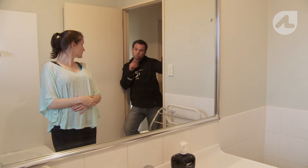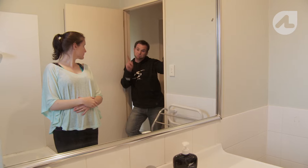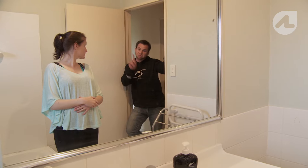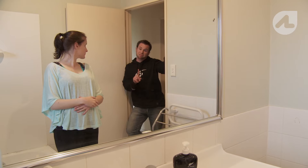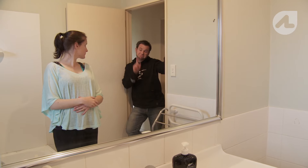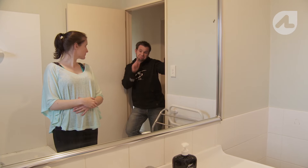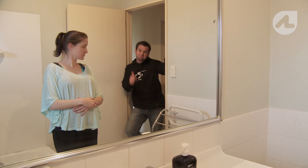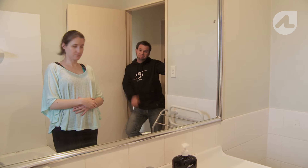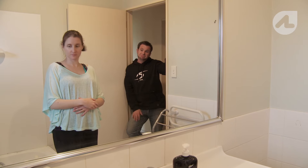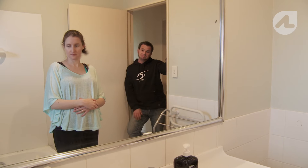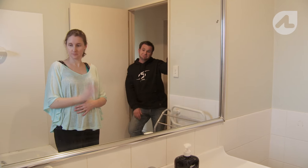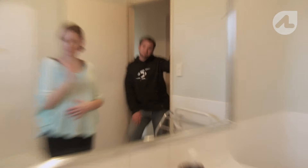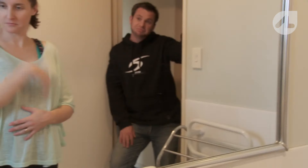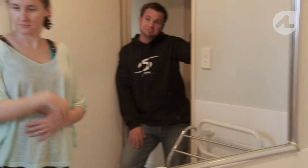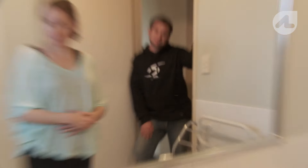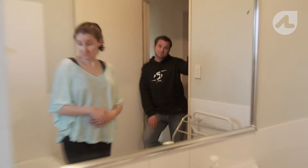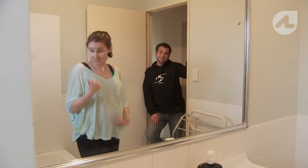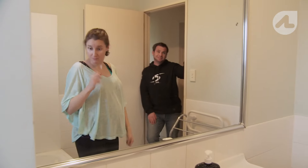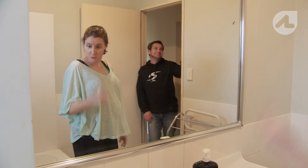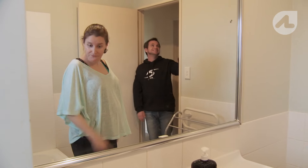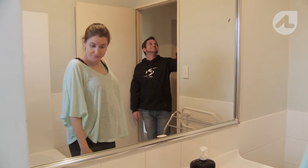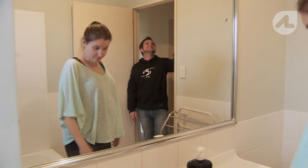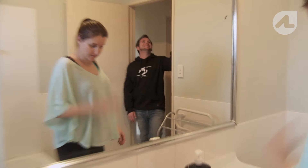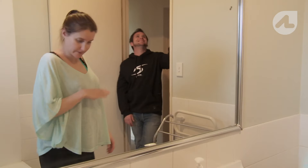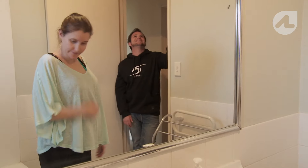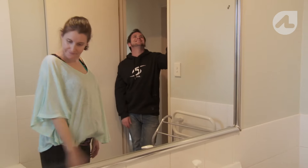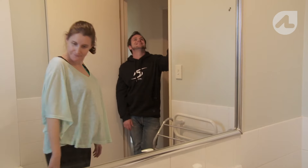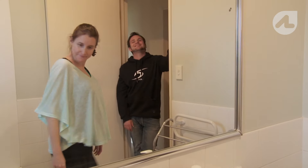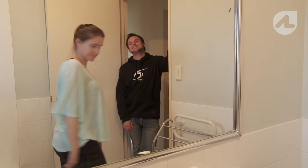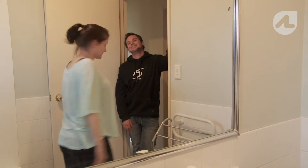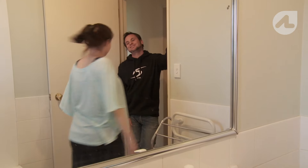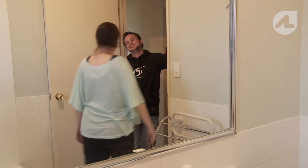A toothbrust holder, yeah, right.